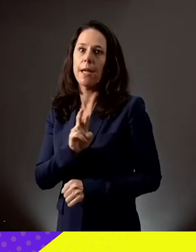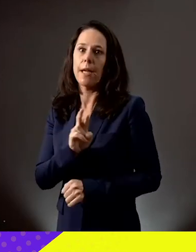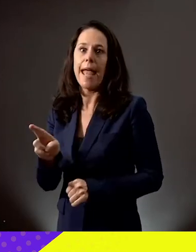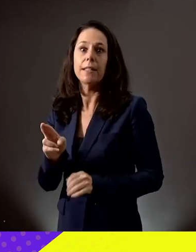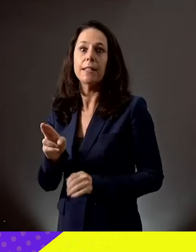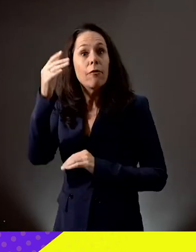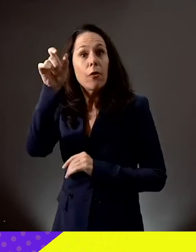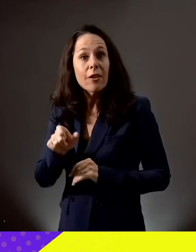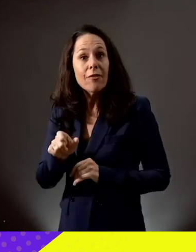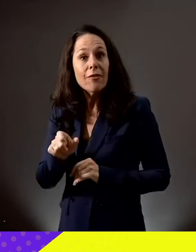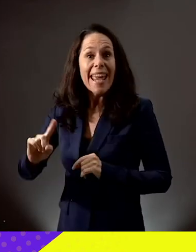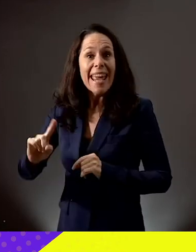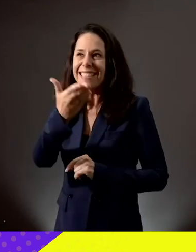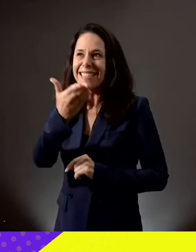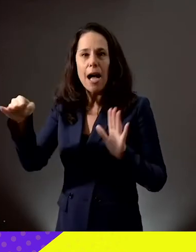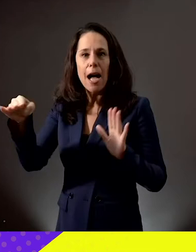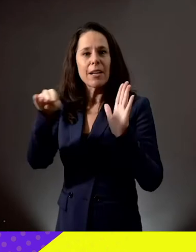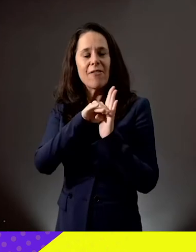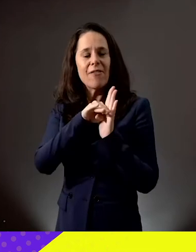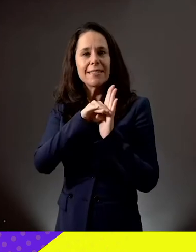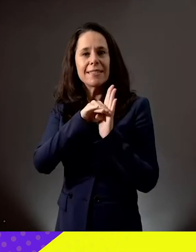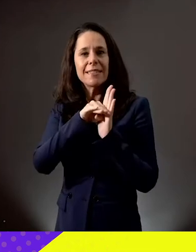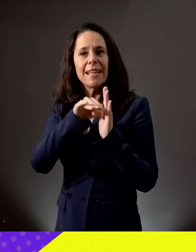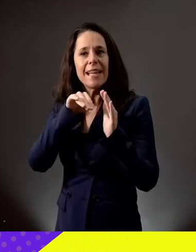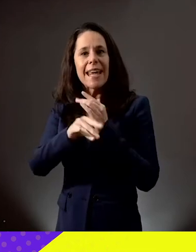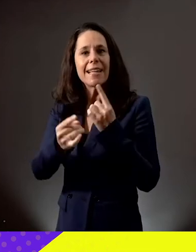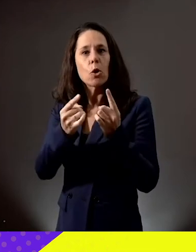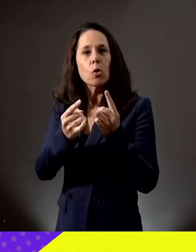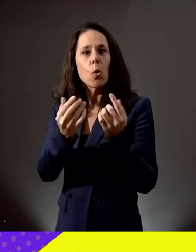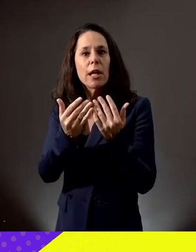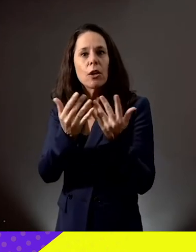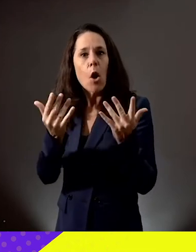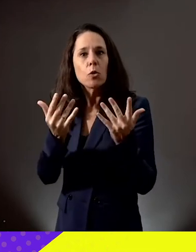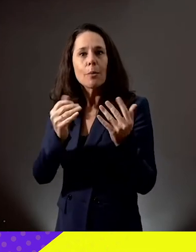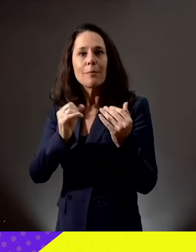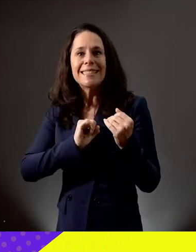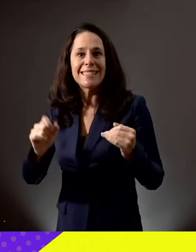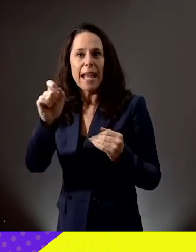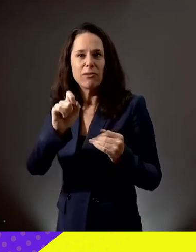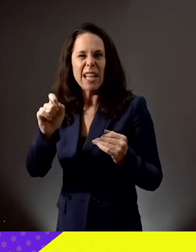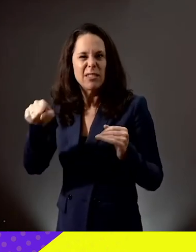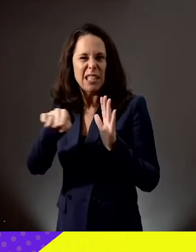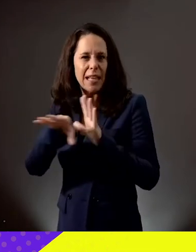an appointment quota to improve gender diversity was passed by the Dutch Senate. We've reached a historic milestone